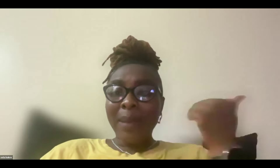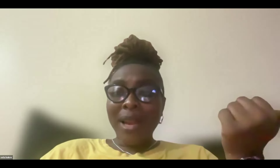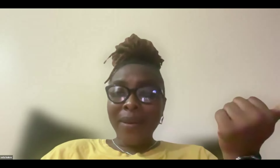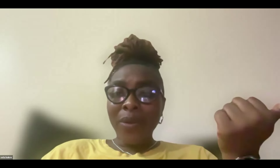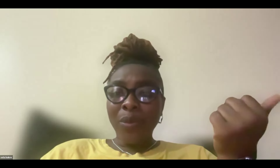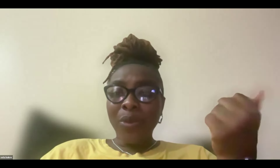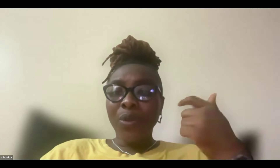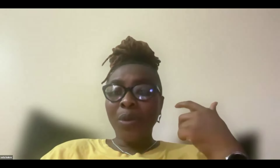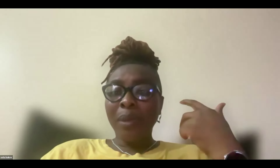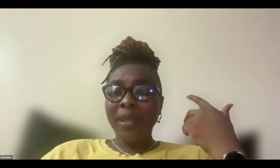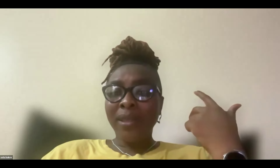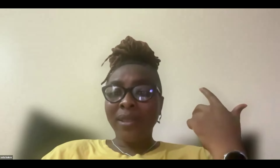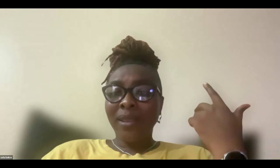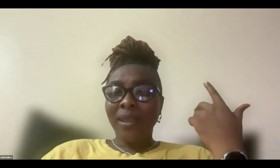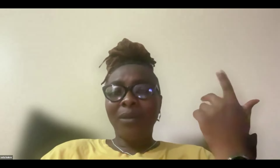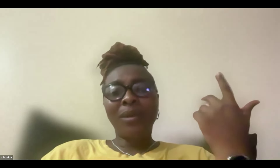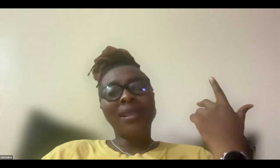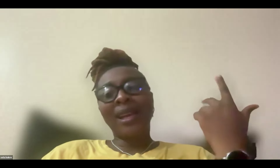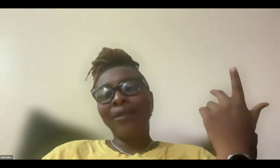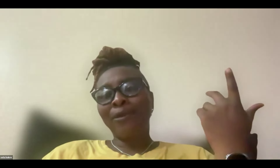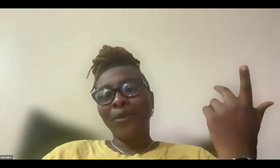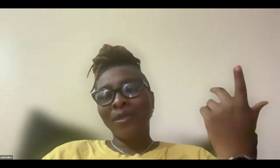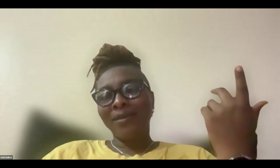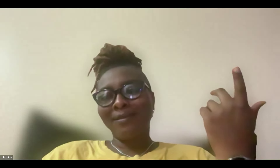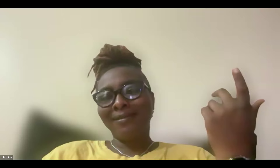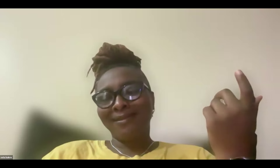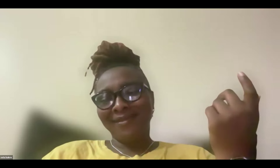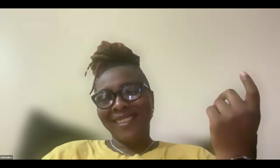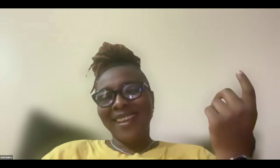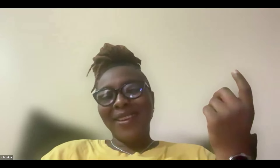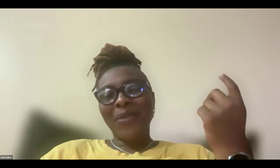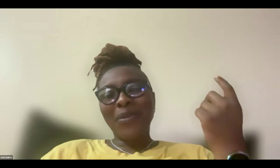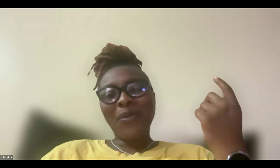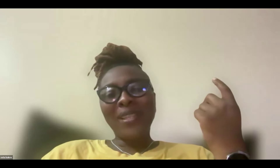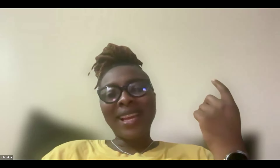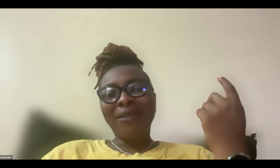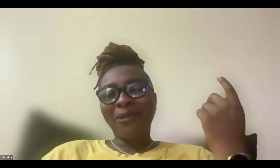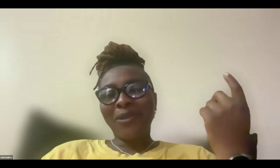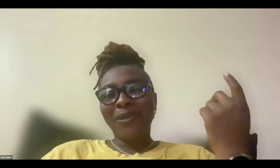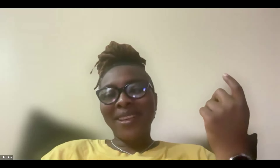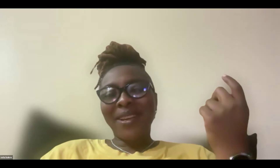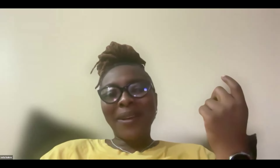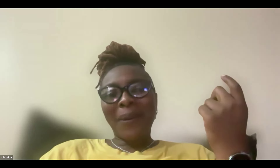sola bakre: Dammi, Larry you met? Who is Iphone? Who is Iphone?